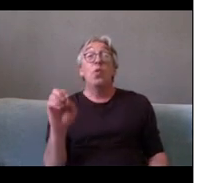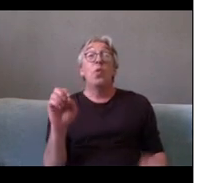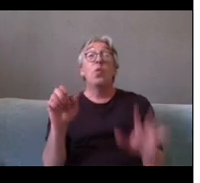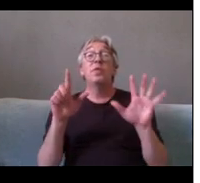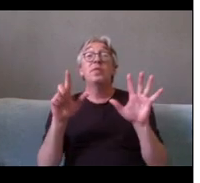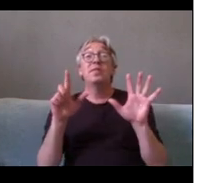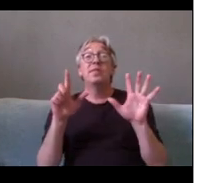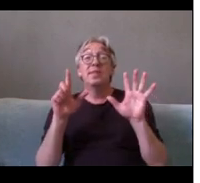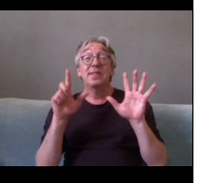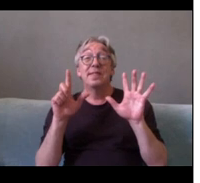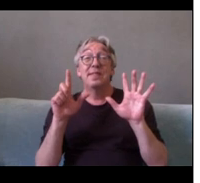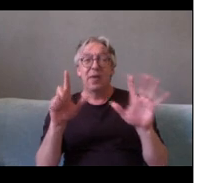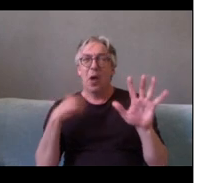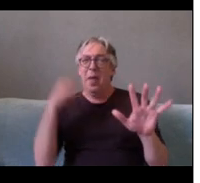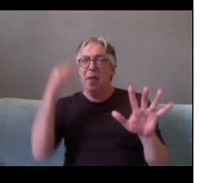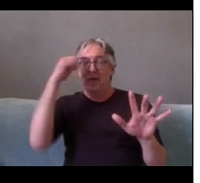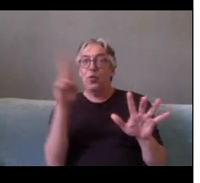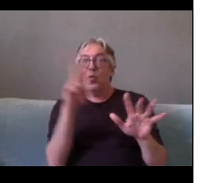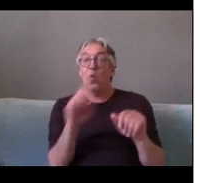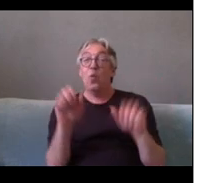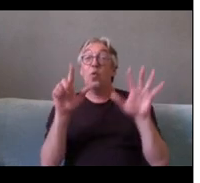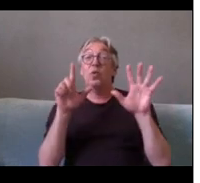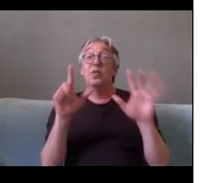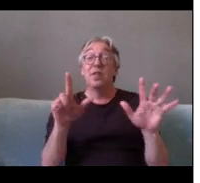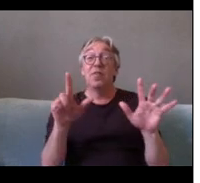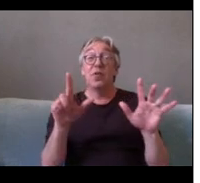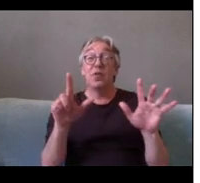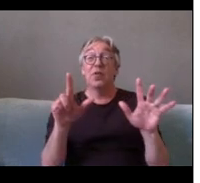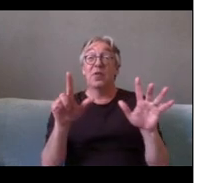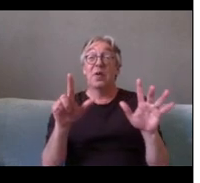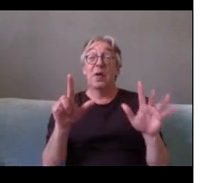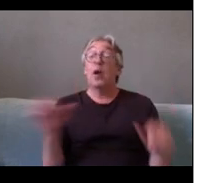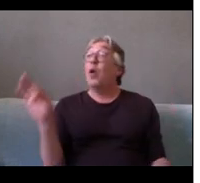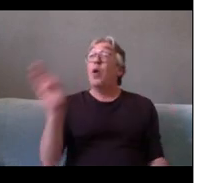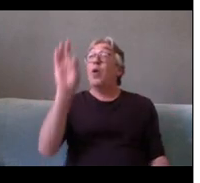and the approach used for identifying persons with disabilities was the one